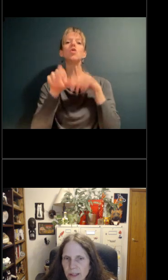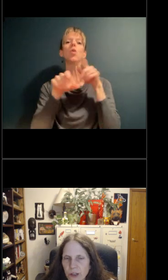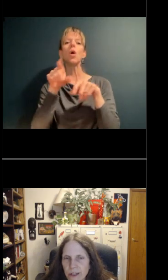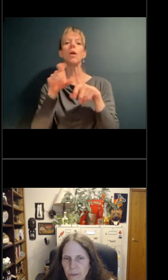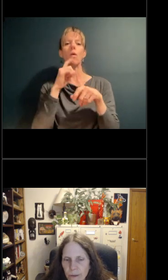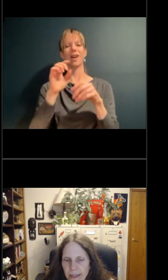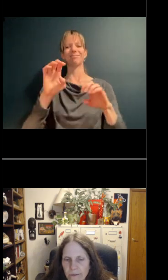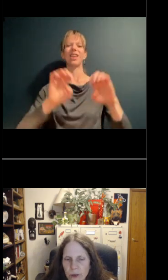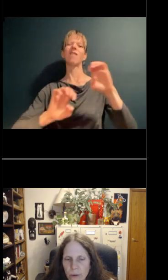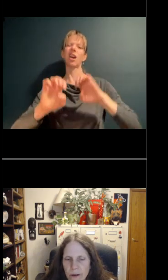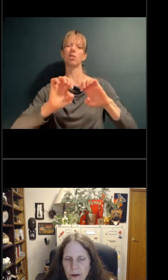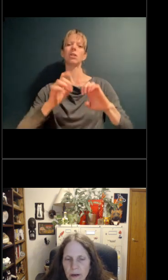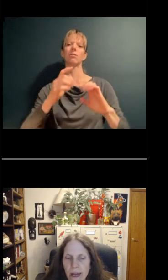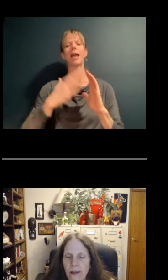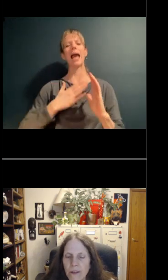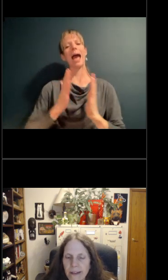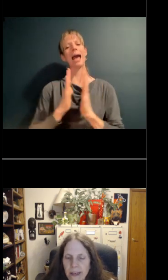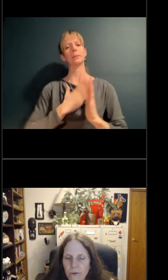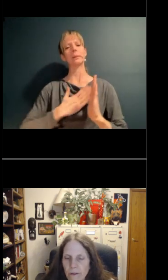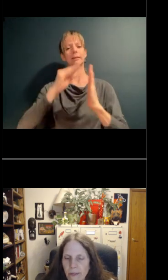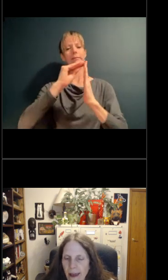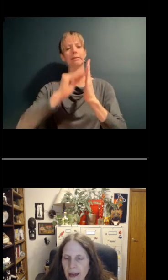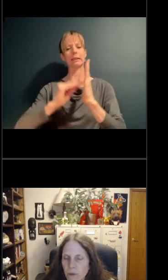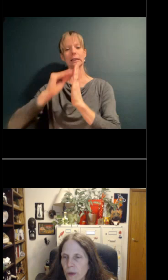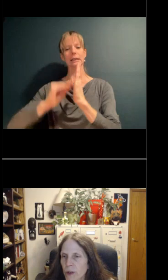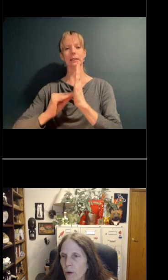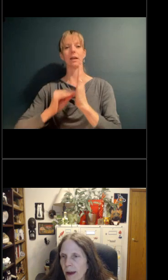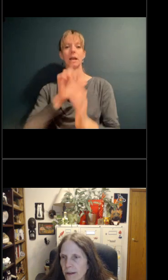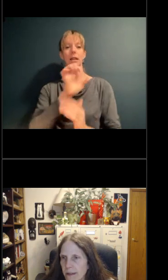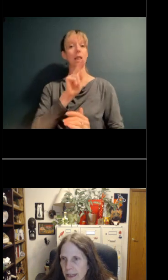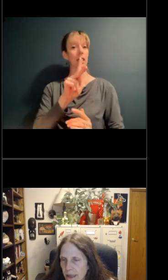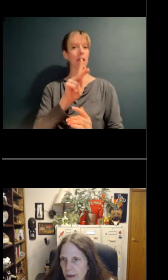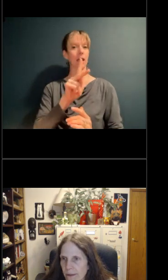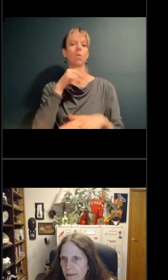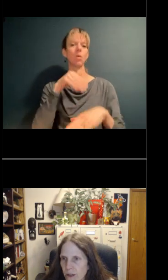we ask you to complete after the webinar. The link for that will go out in the email